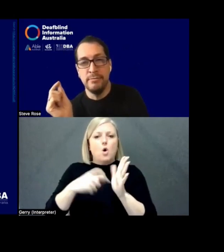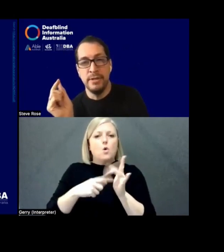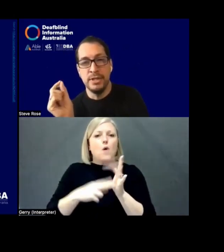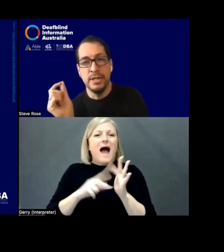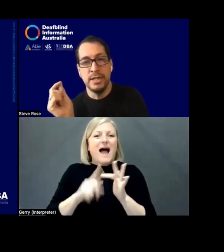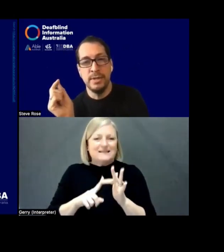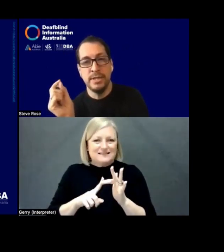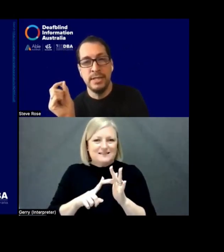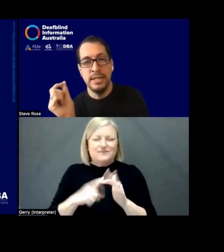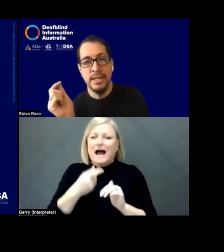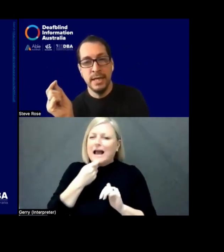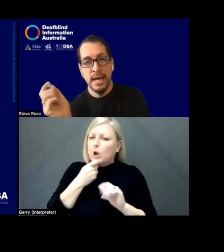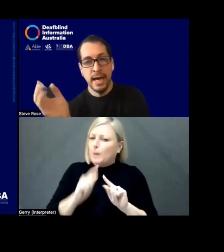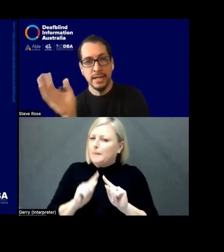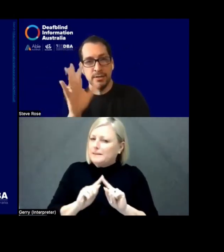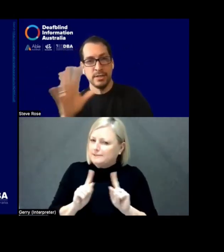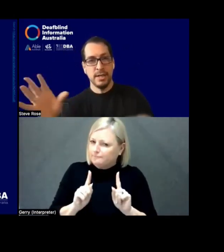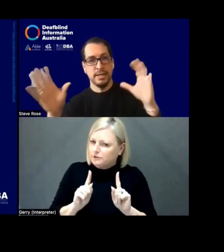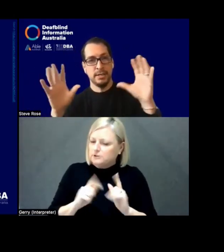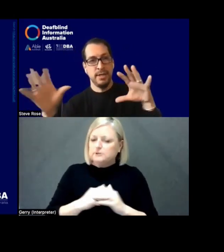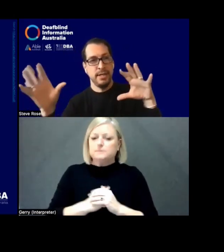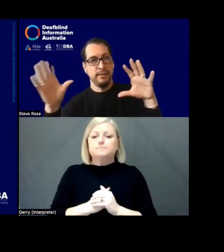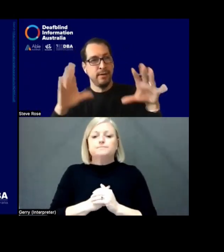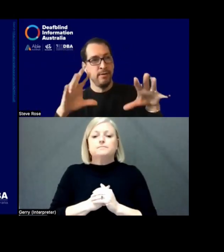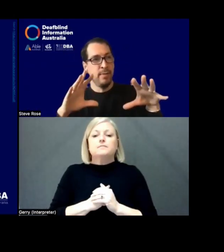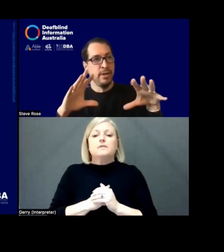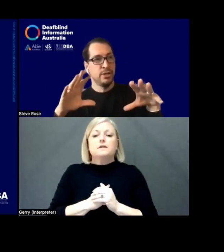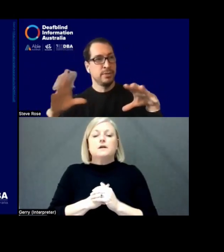version and I suppose I see hands on signing as being very much